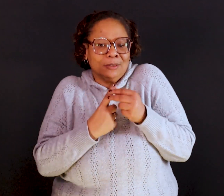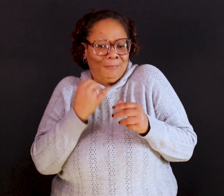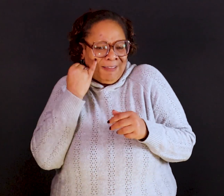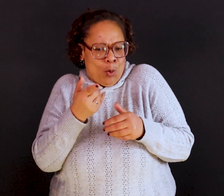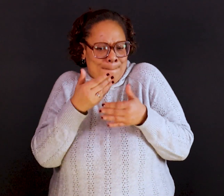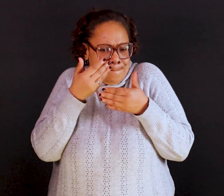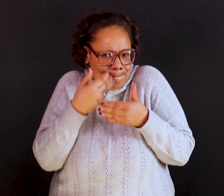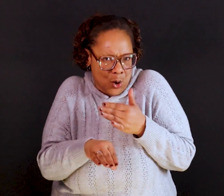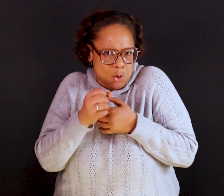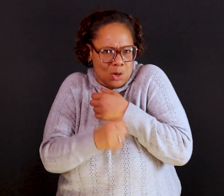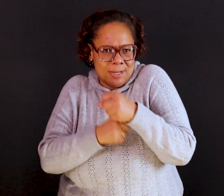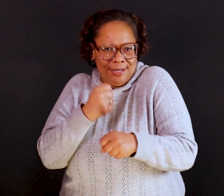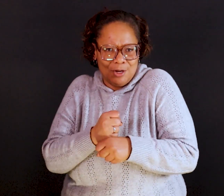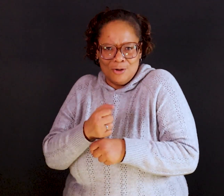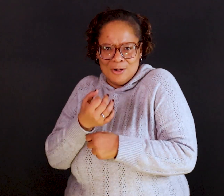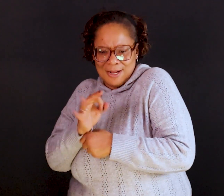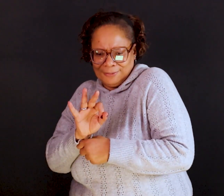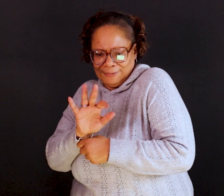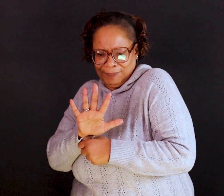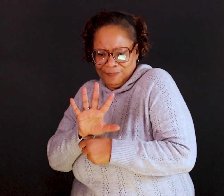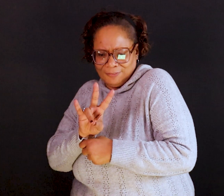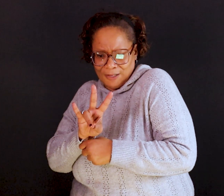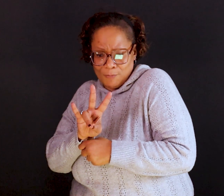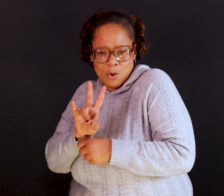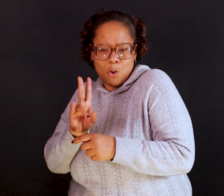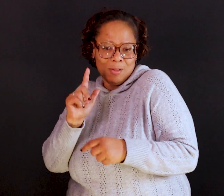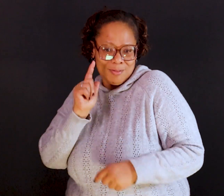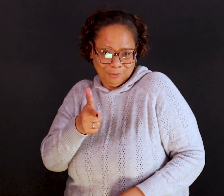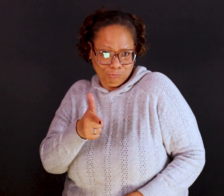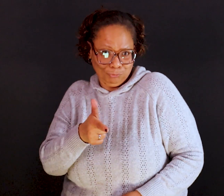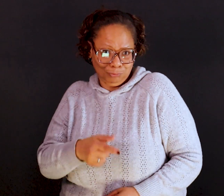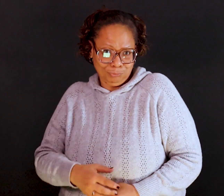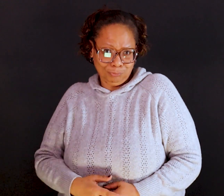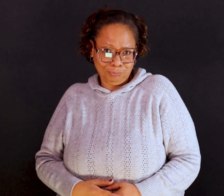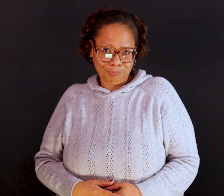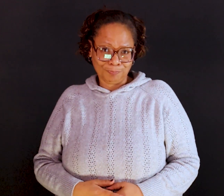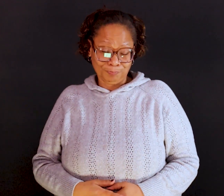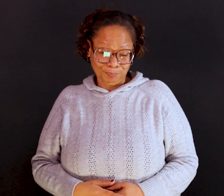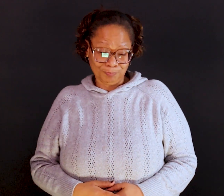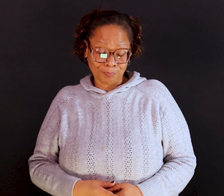Particularly if they were born in 1957 or later.